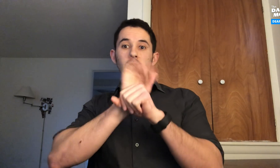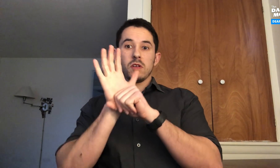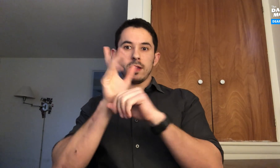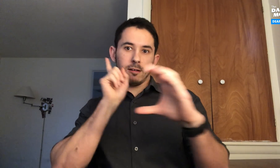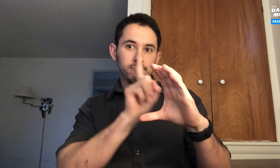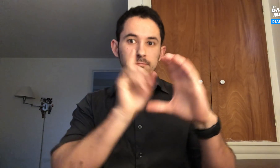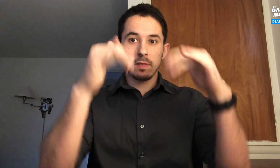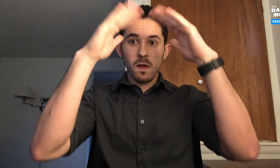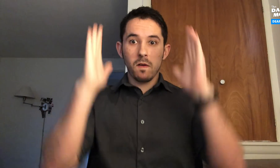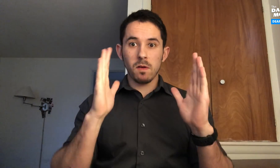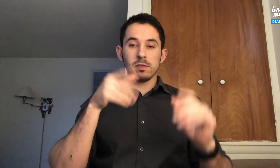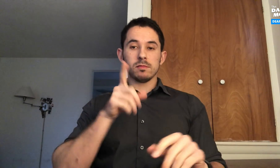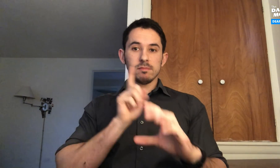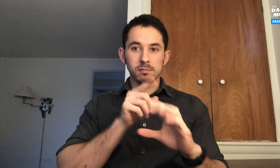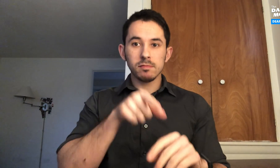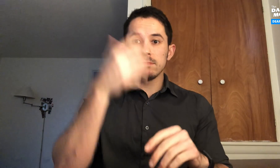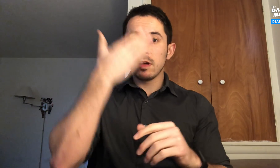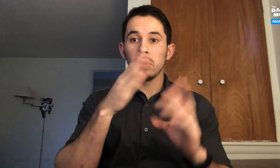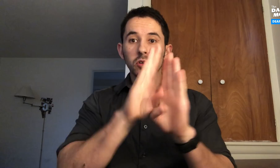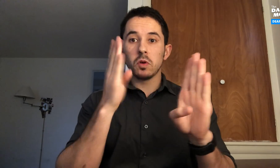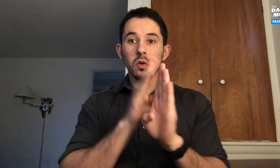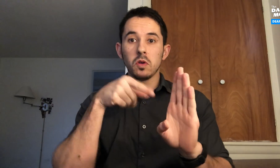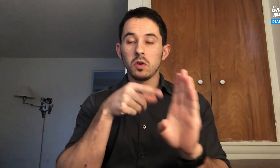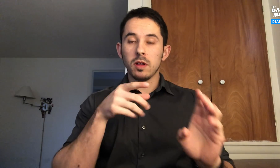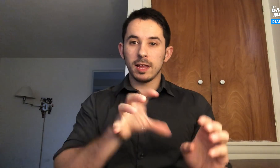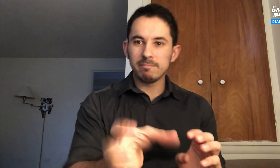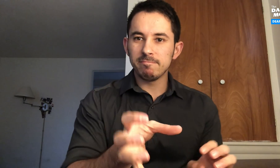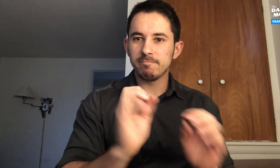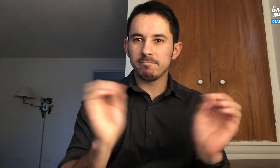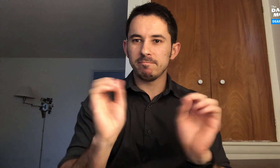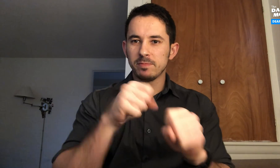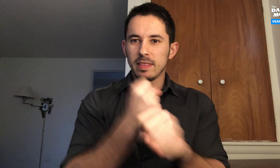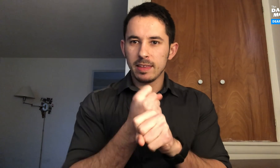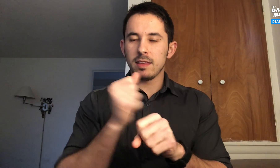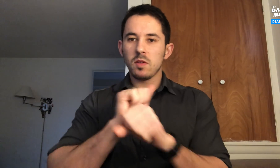The virus goes to that house, and the front door is locked.